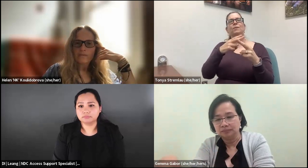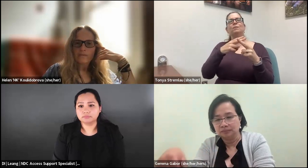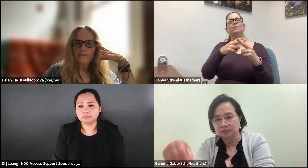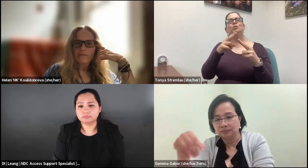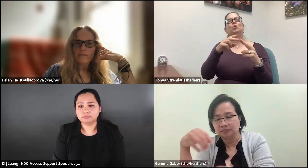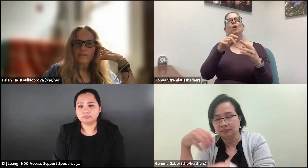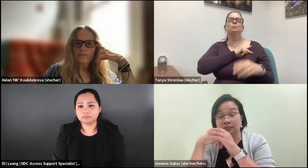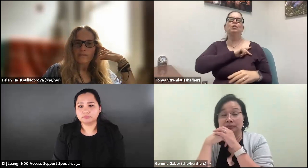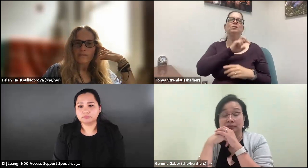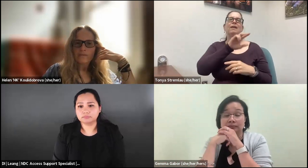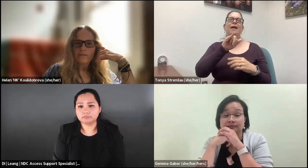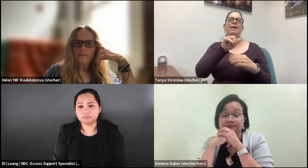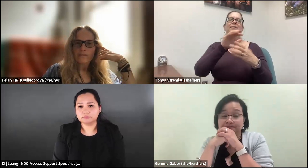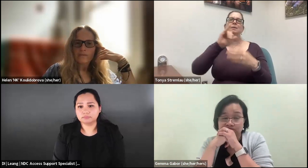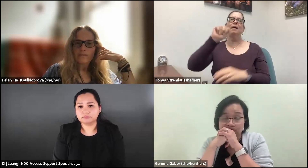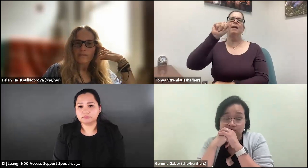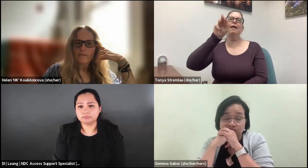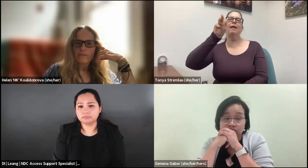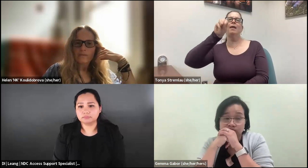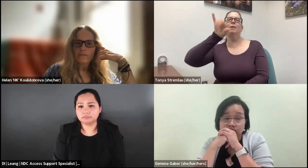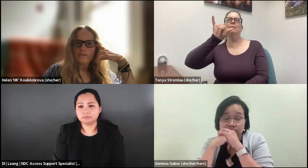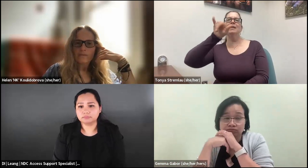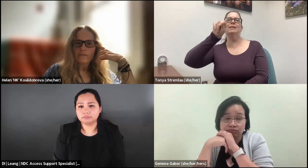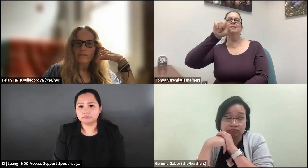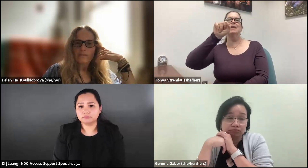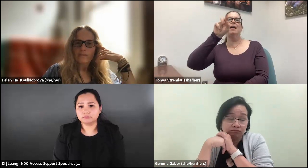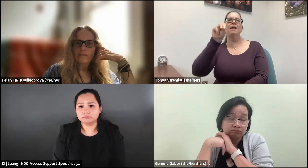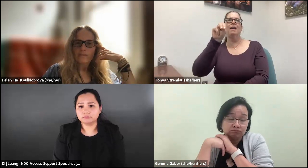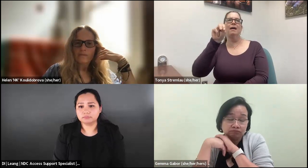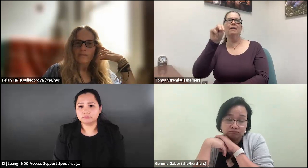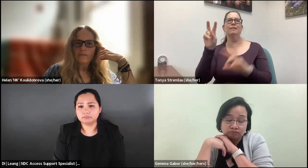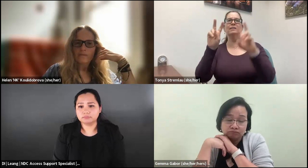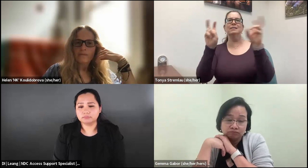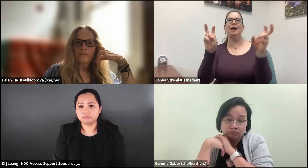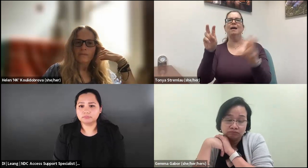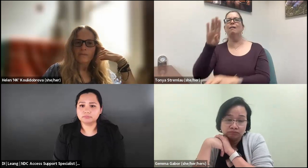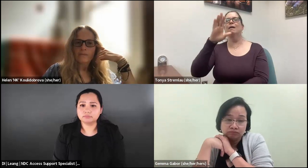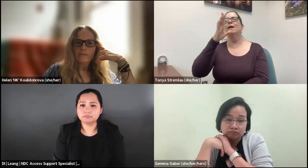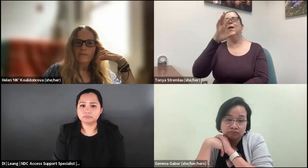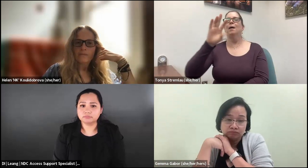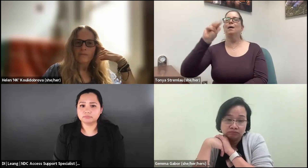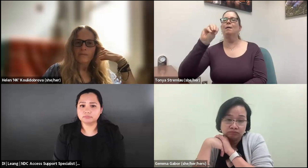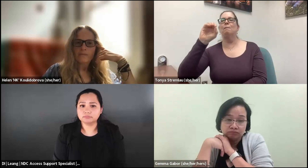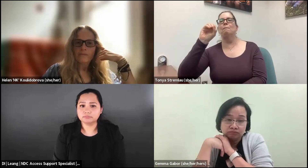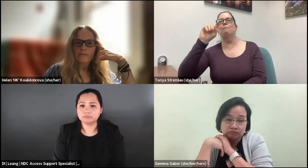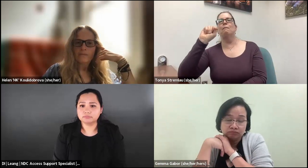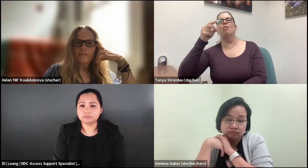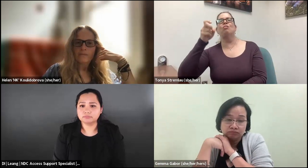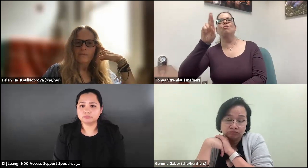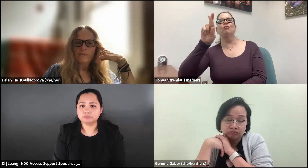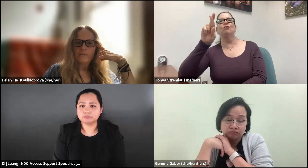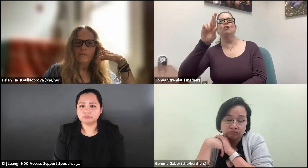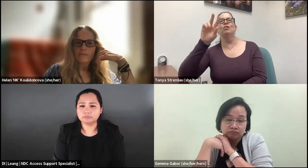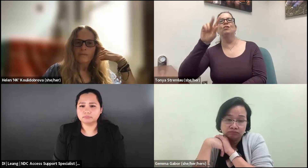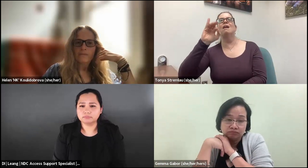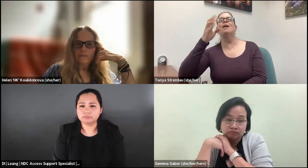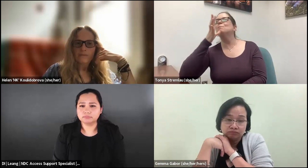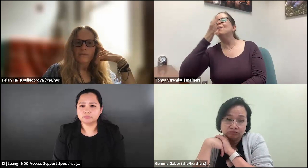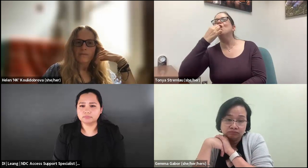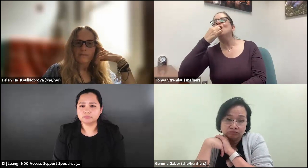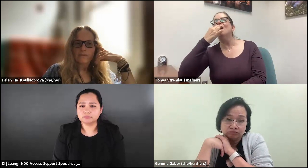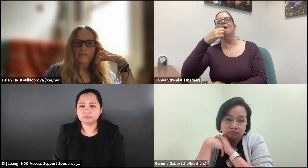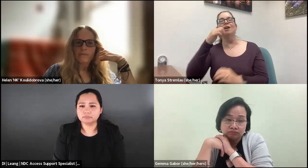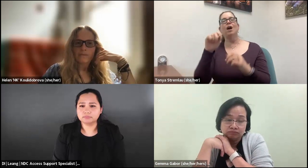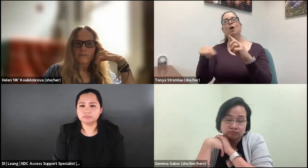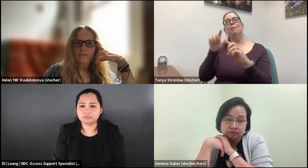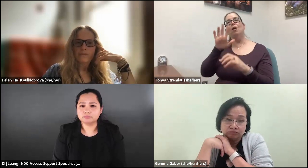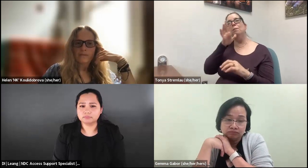So I will give students a very short reading assignment